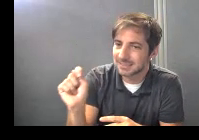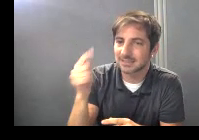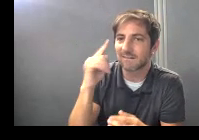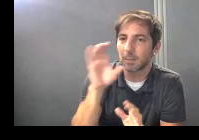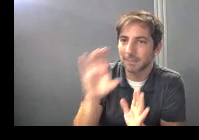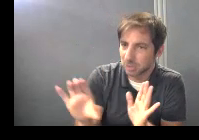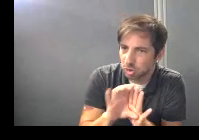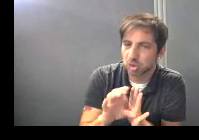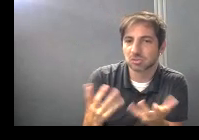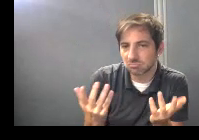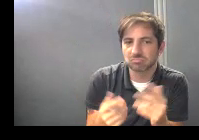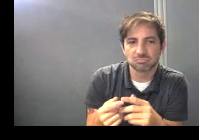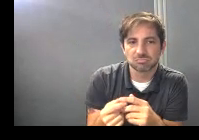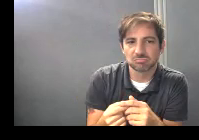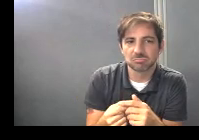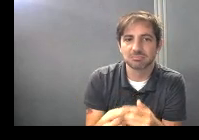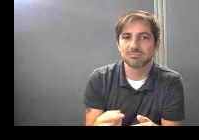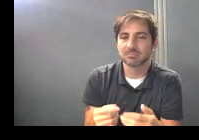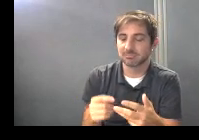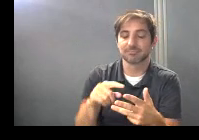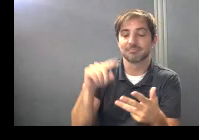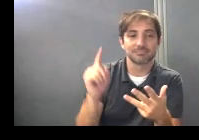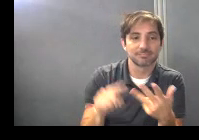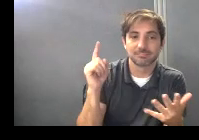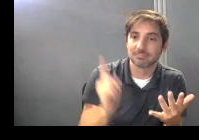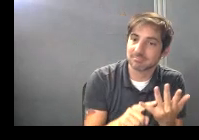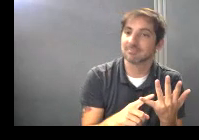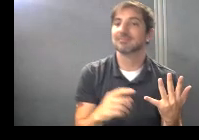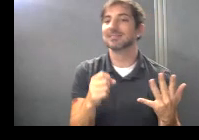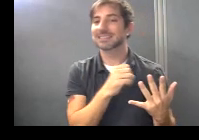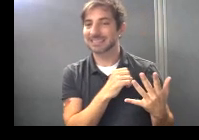YOU PROBABLY HAVE A LOT OF LOCAL PEOPLE WHO CAN DO STAFF TRAINING FOR YOU.